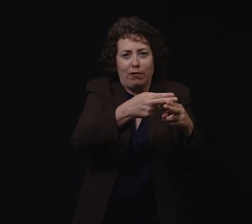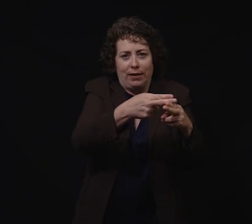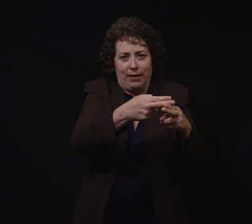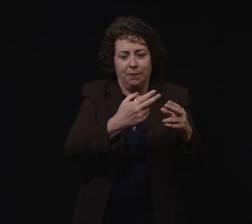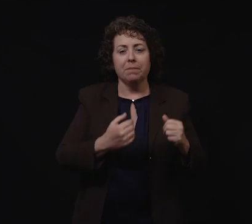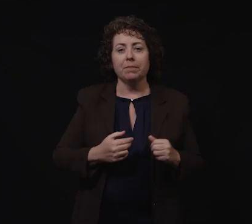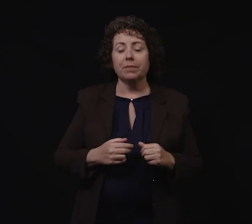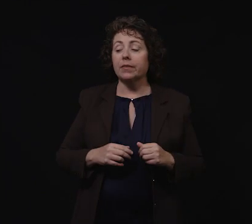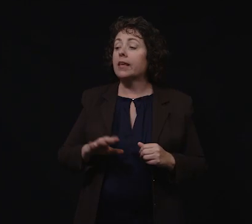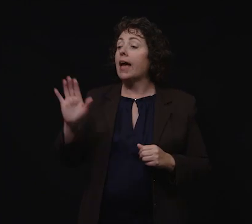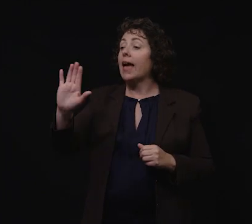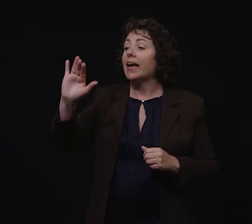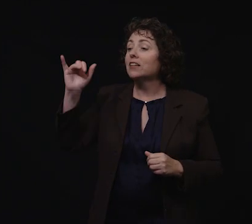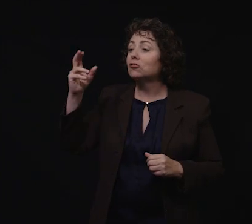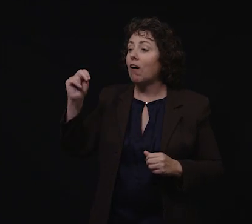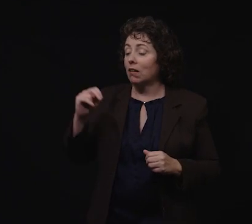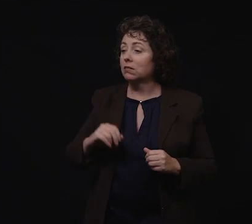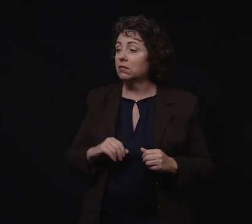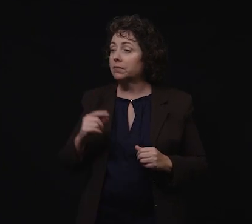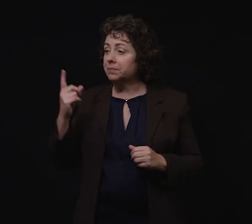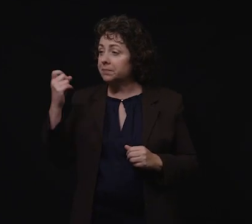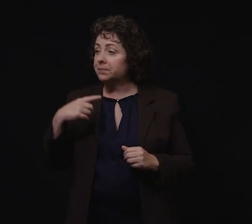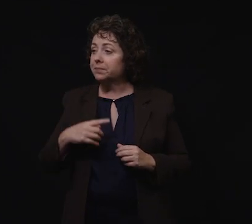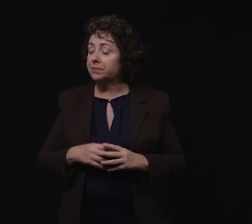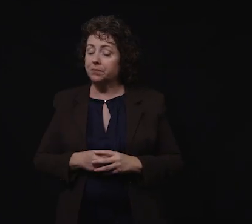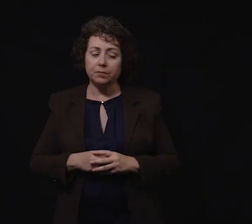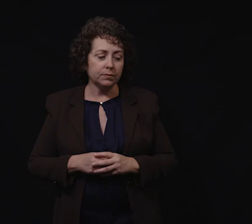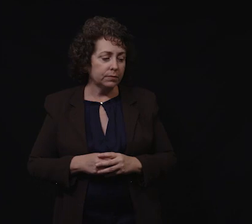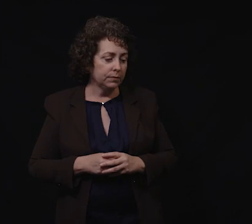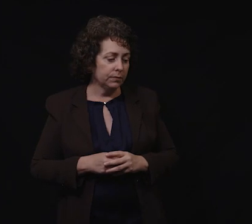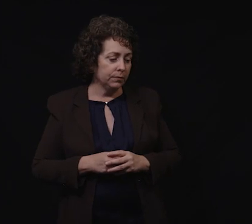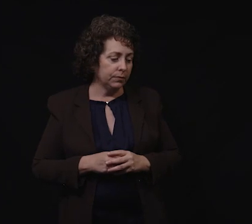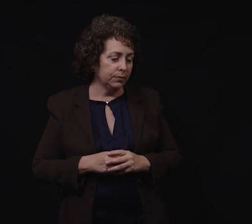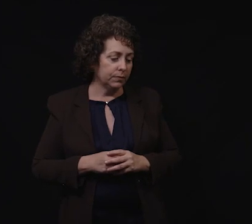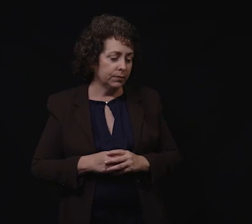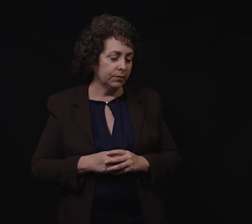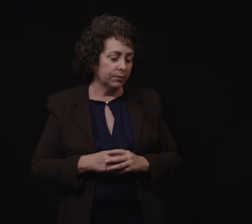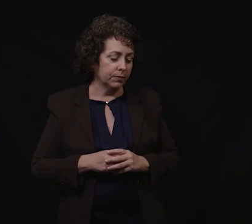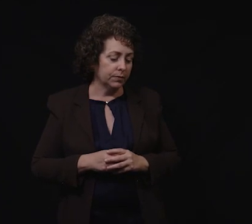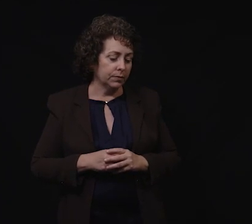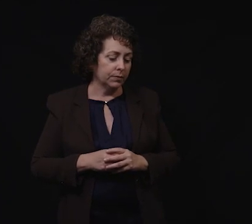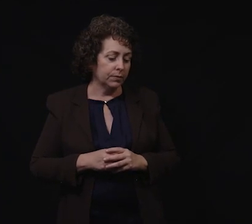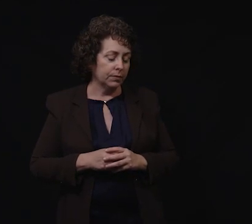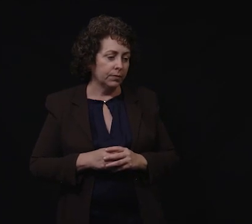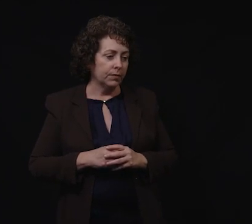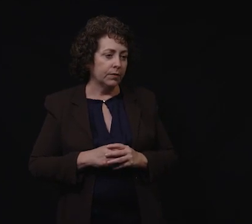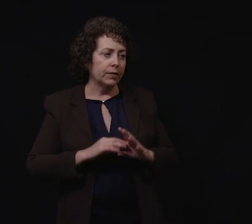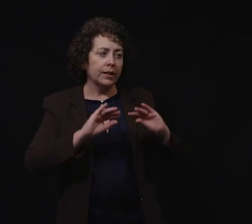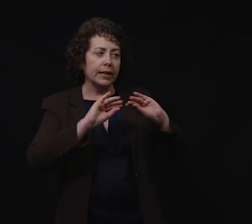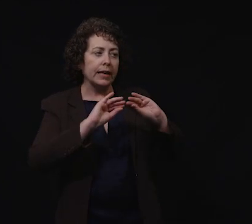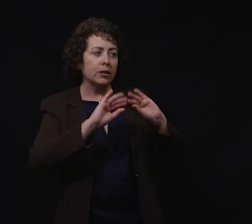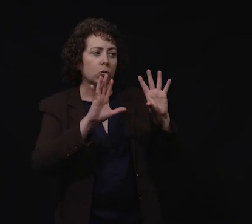Hey John, just to clarify. So the recommendation is going to be those closest to the southern watershed